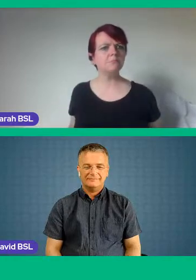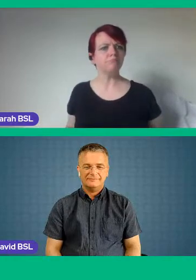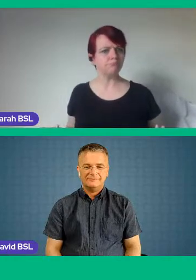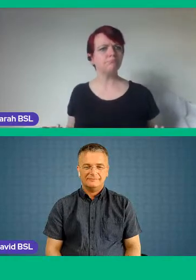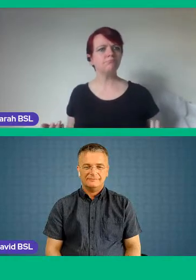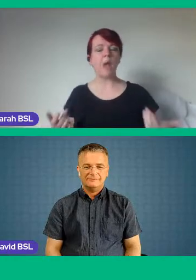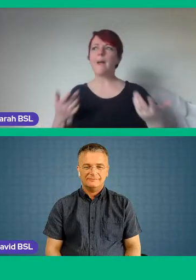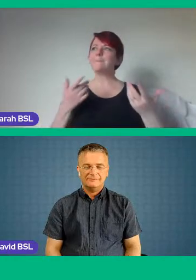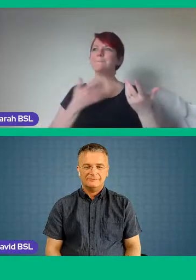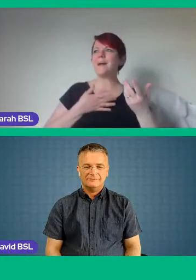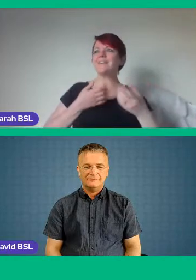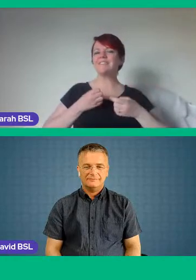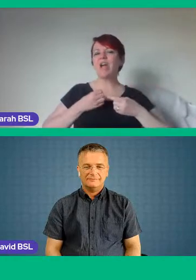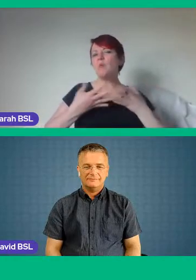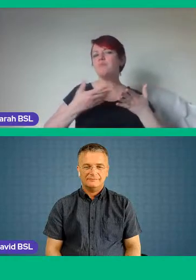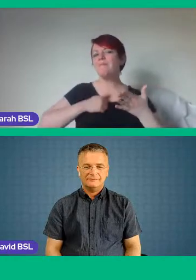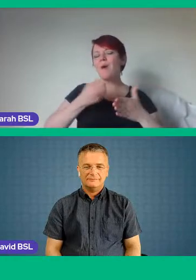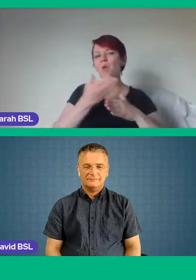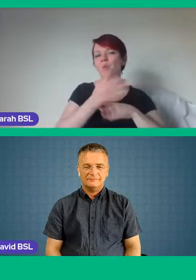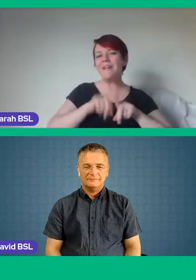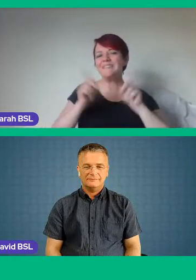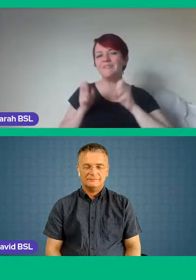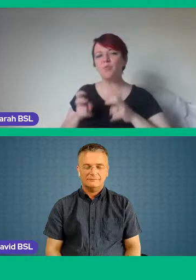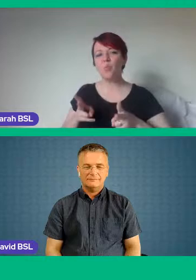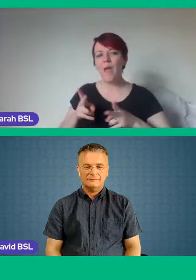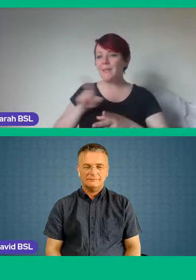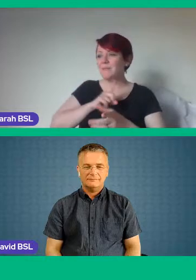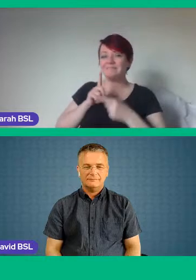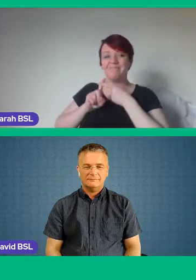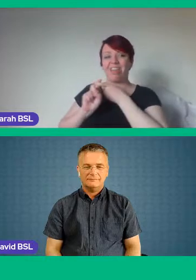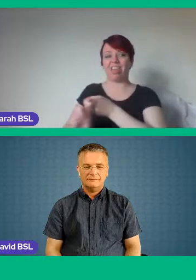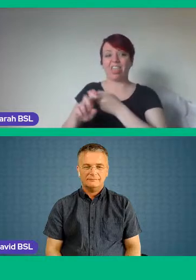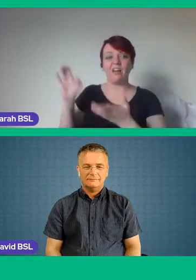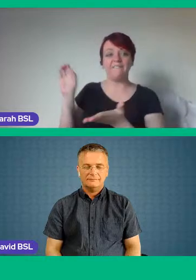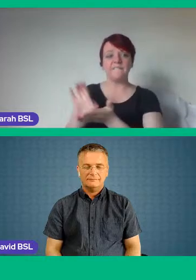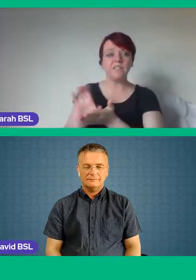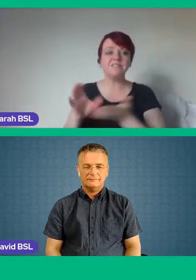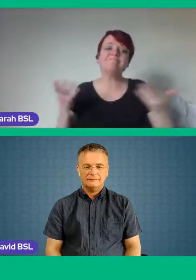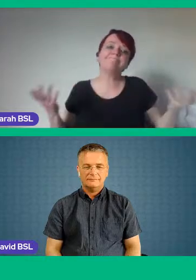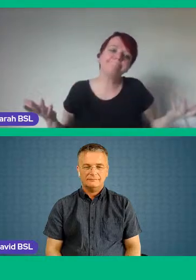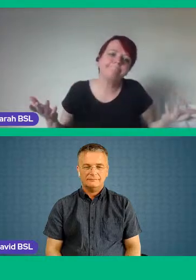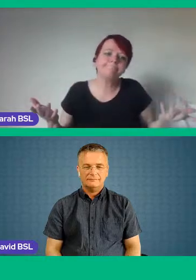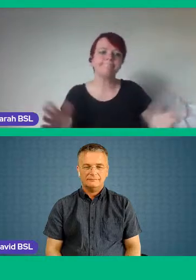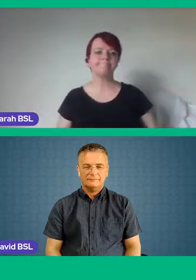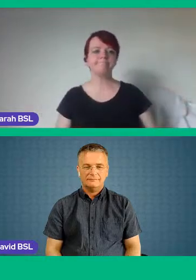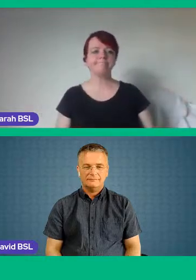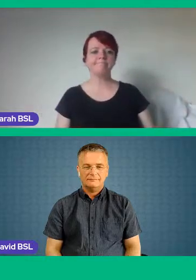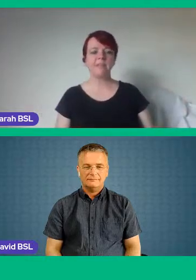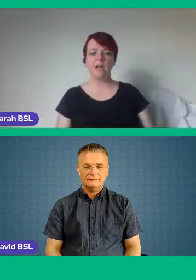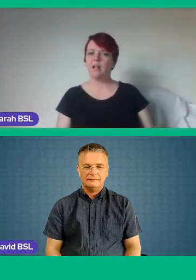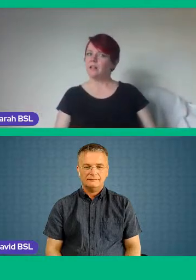work very pragmatically and practically. We are still flipping good artists actually, thanks, but we don't tend to express our work